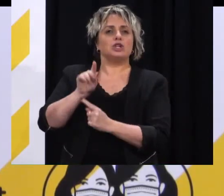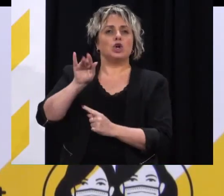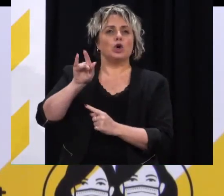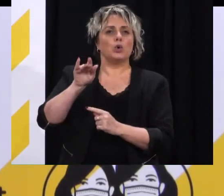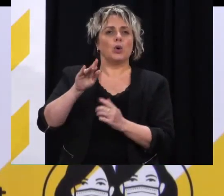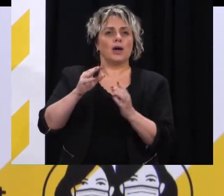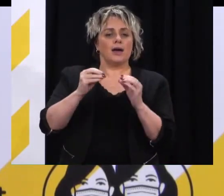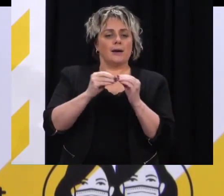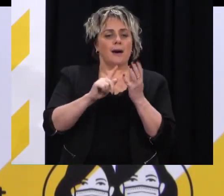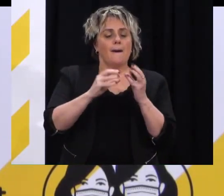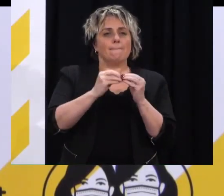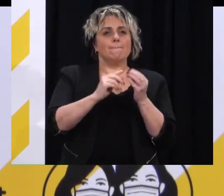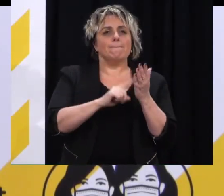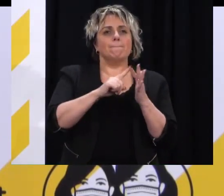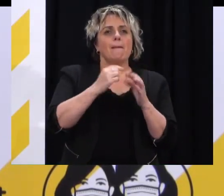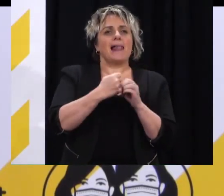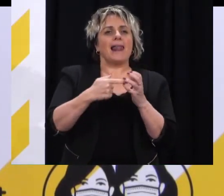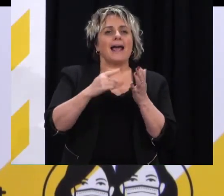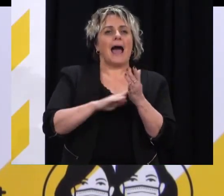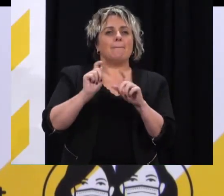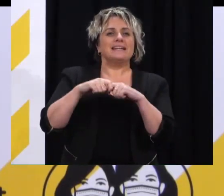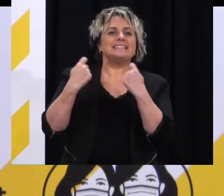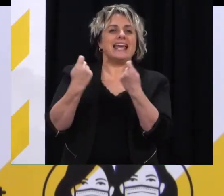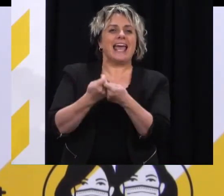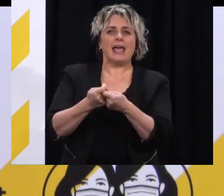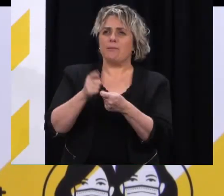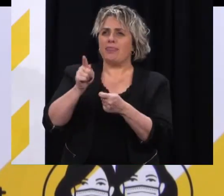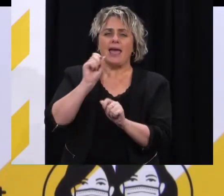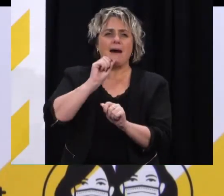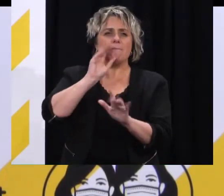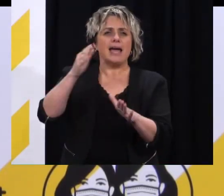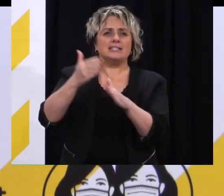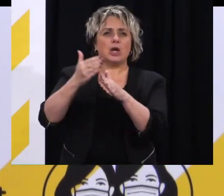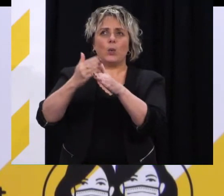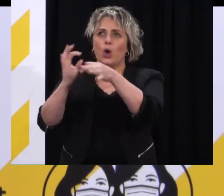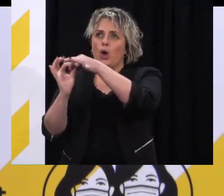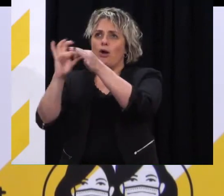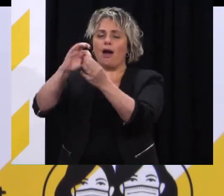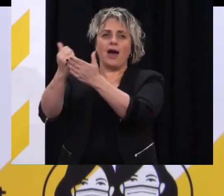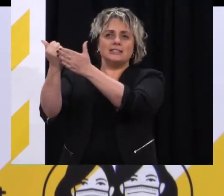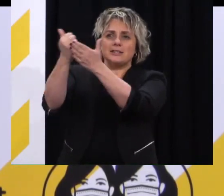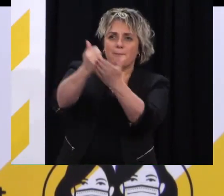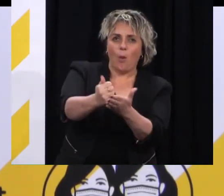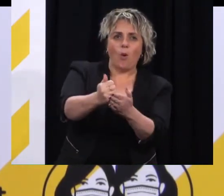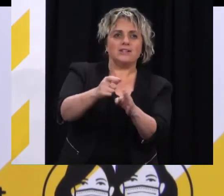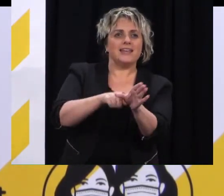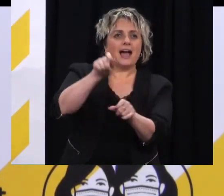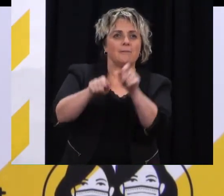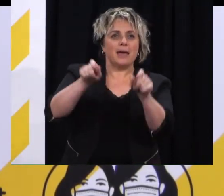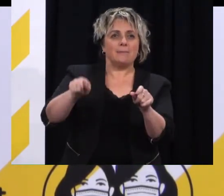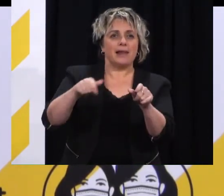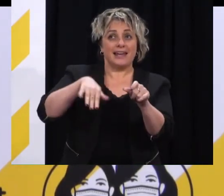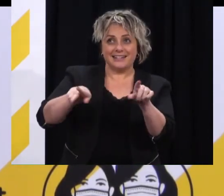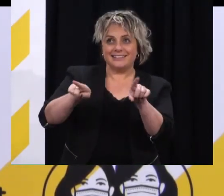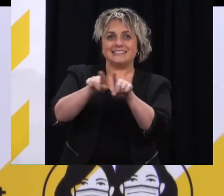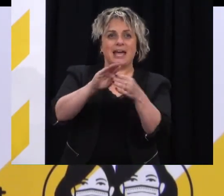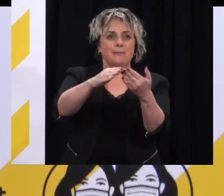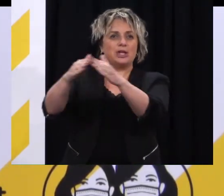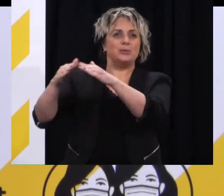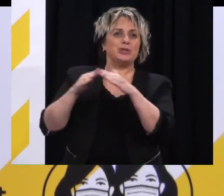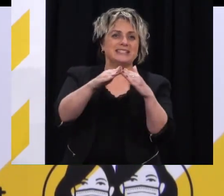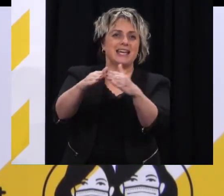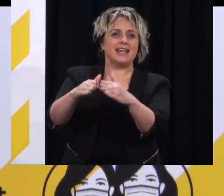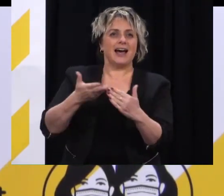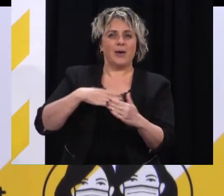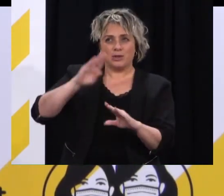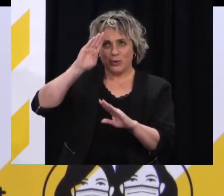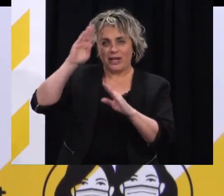whilst I can't name all of them